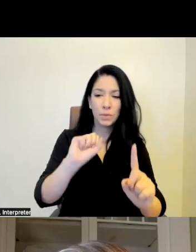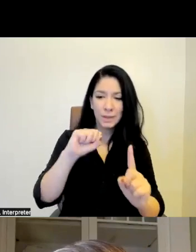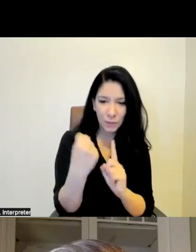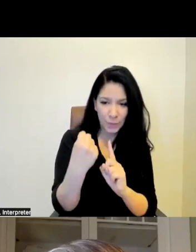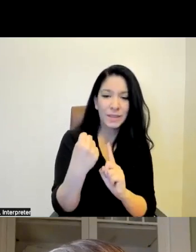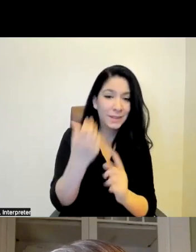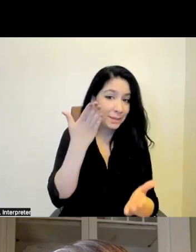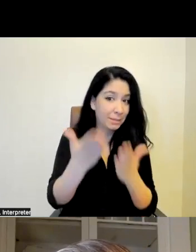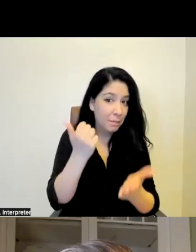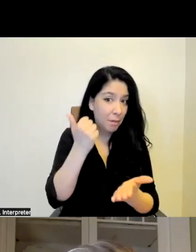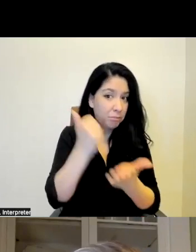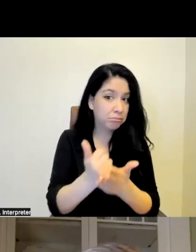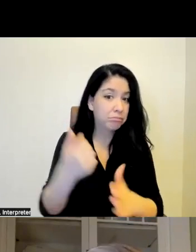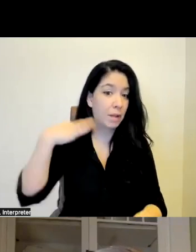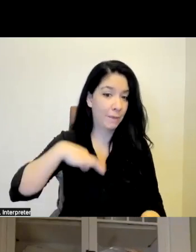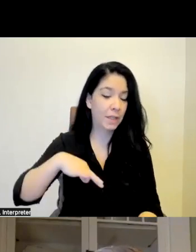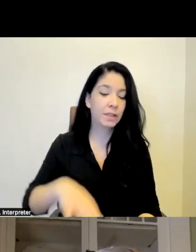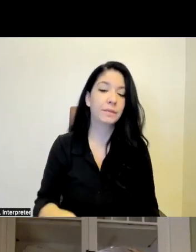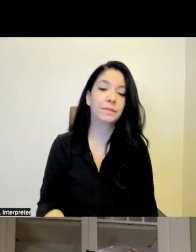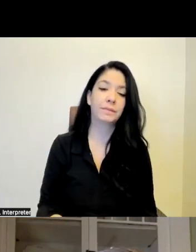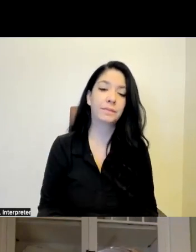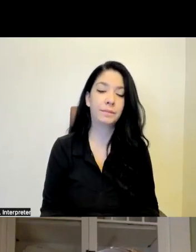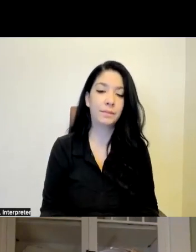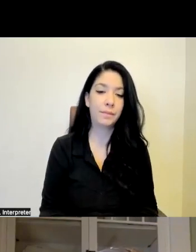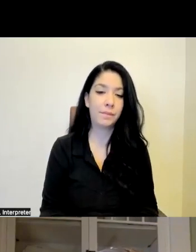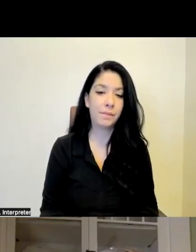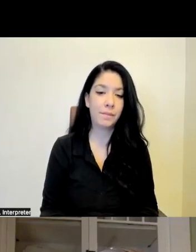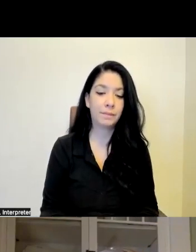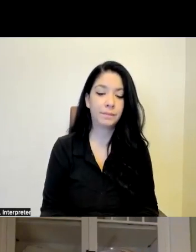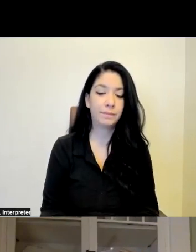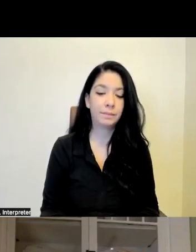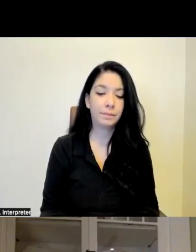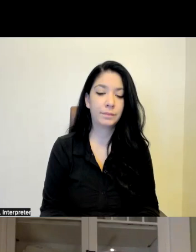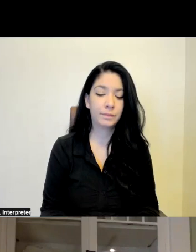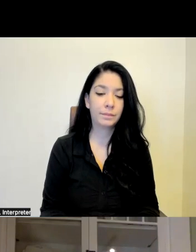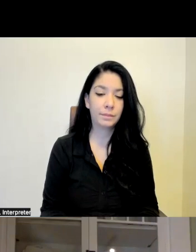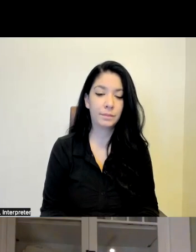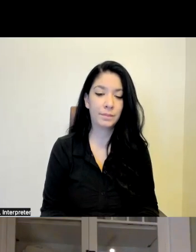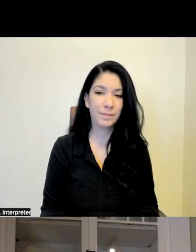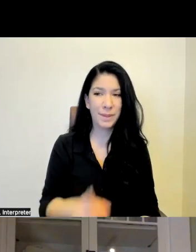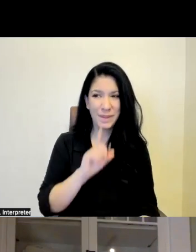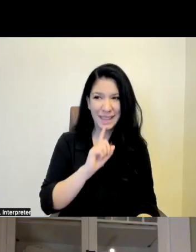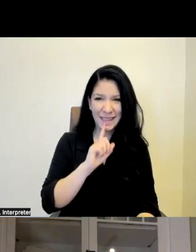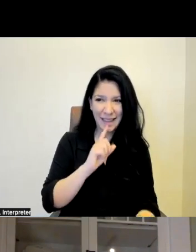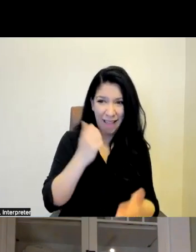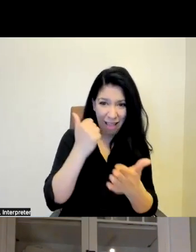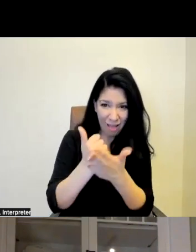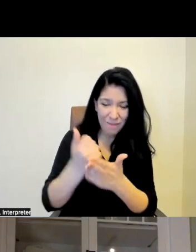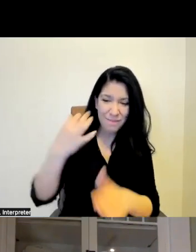may help people in our community and on this webinar. But that doesn't eliminate the hurt